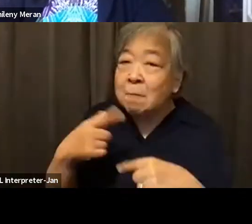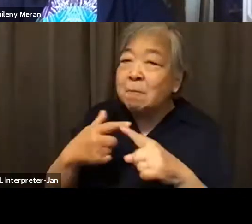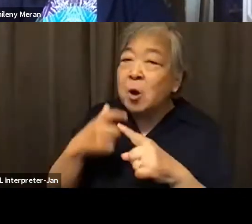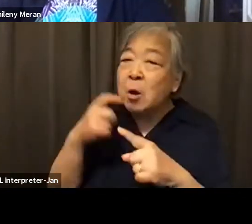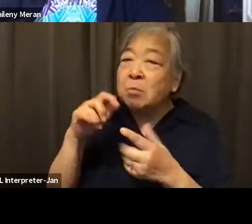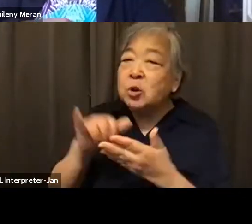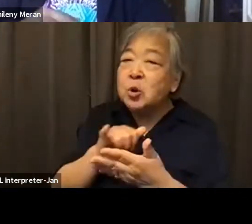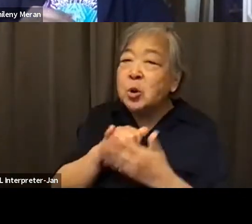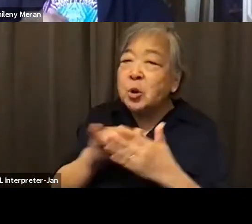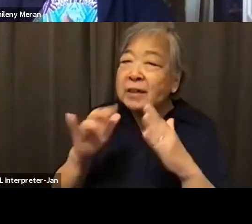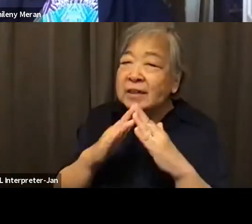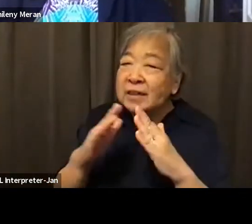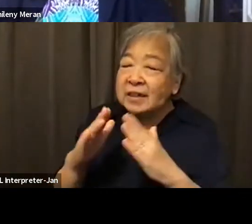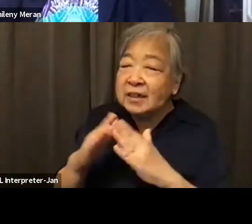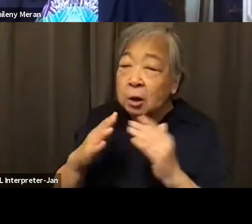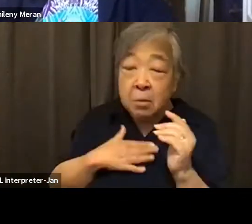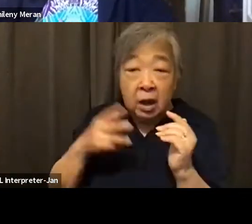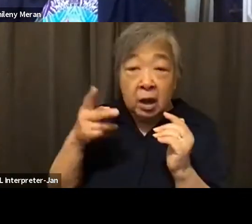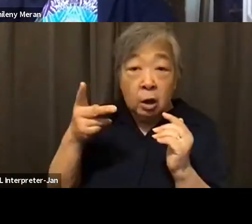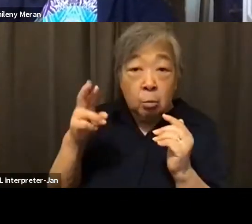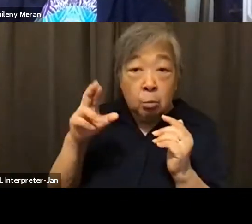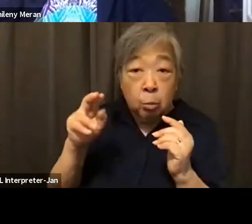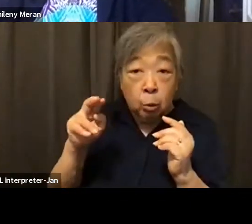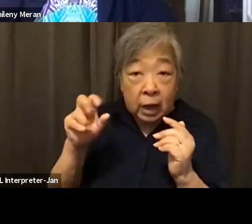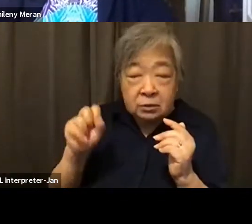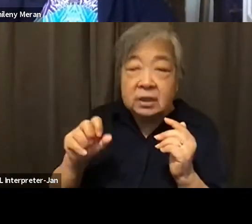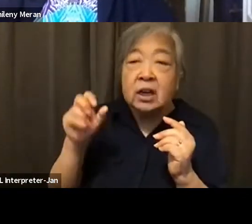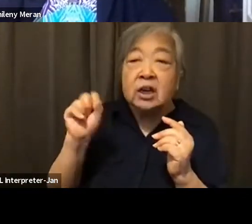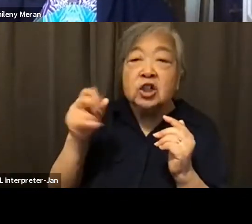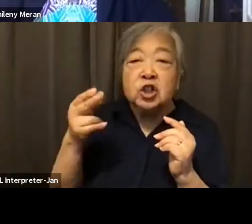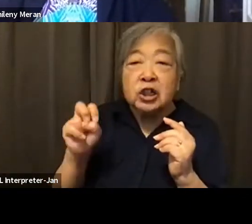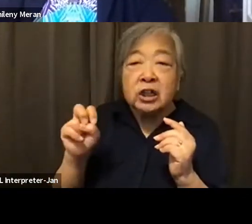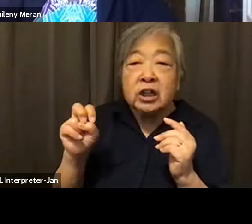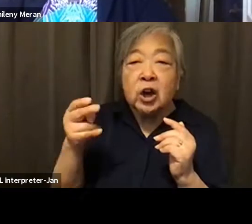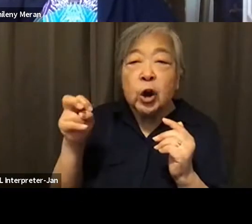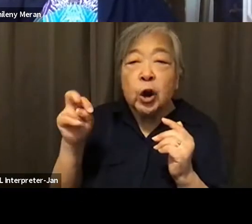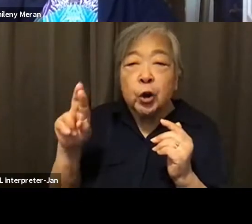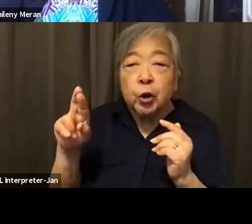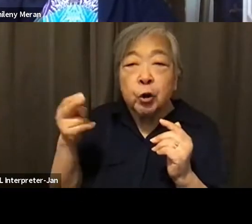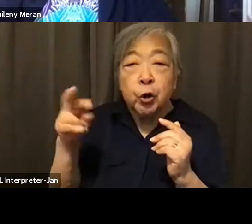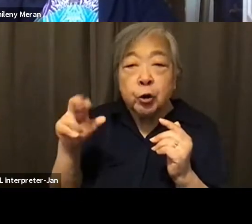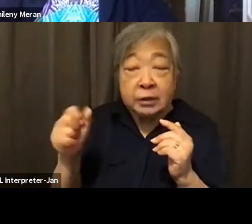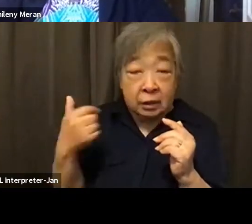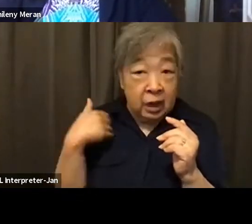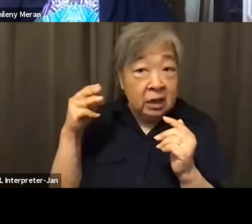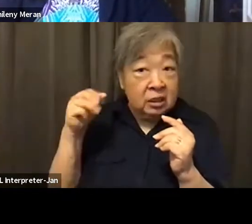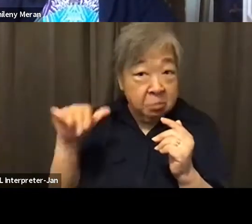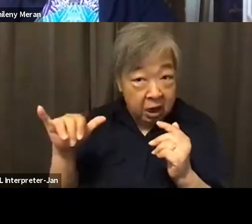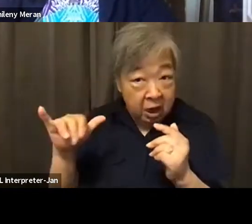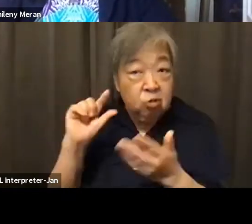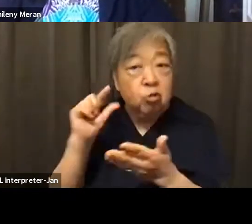My pronouns are she/her/hers, and this past May I actually graduated from New York University